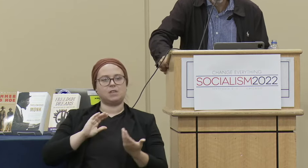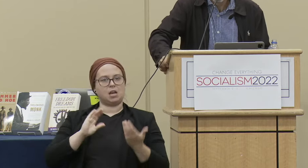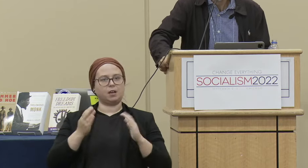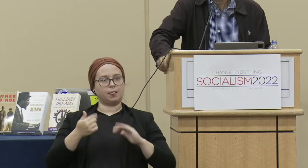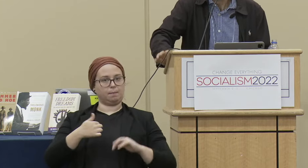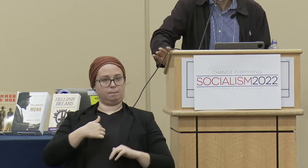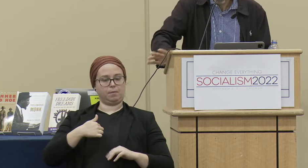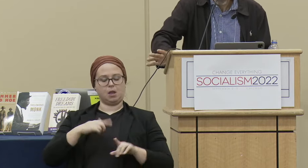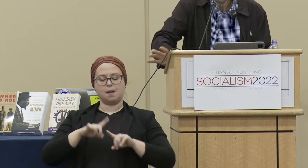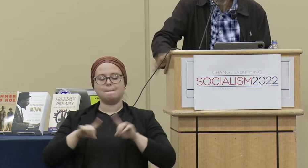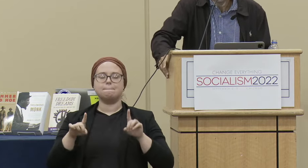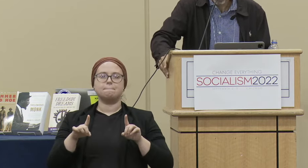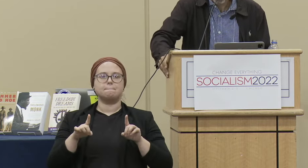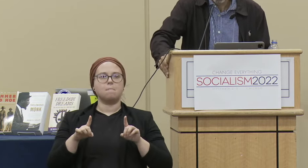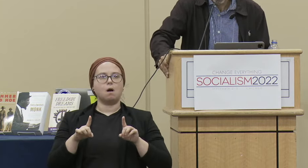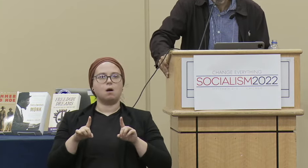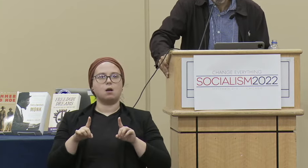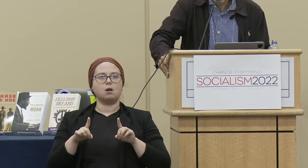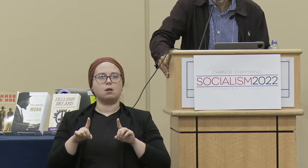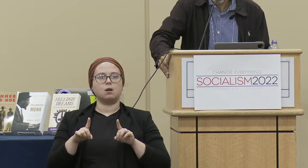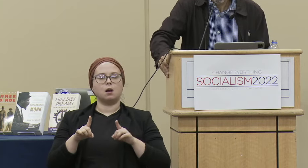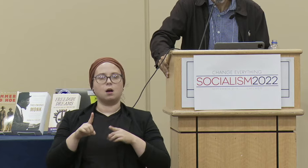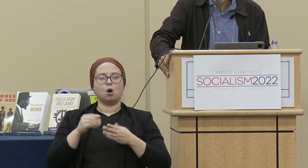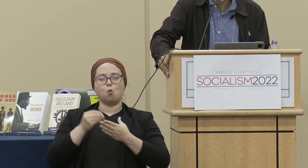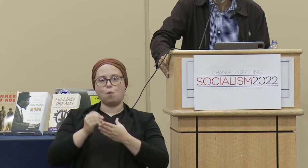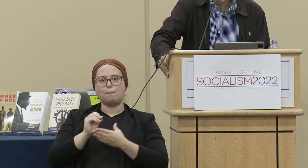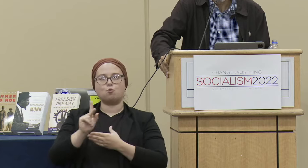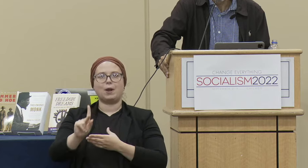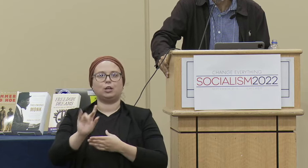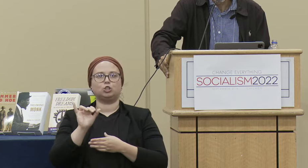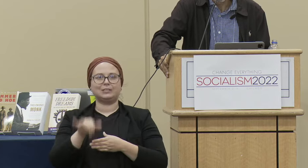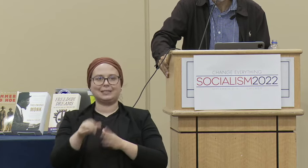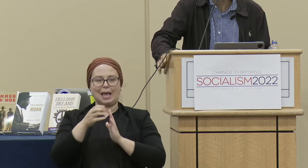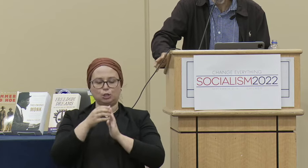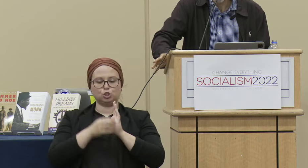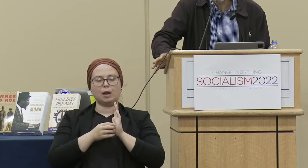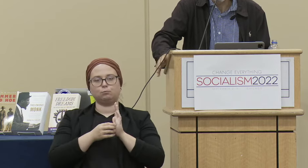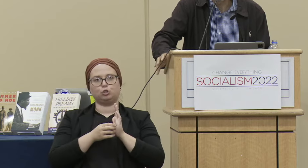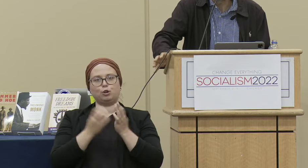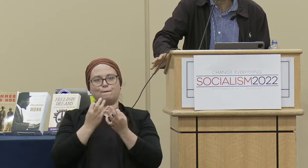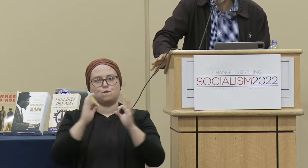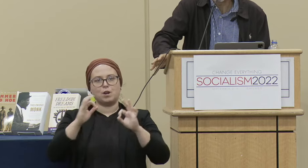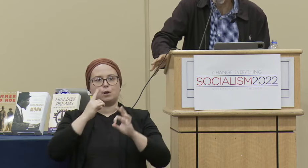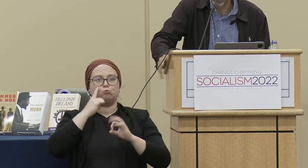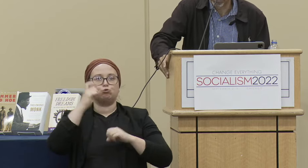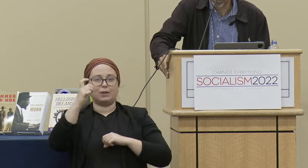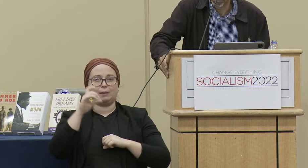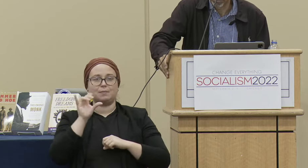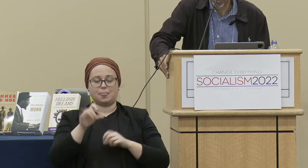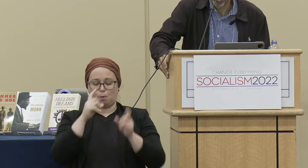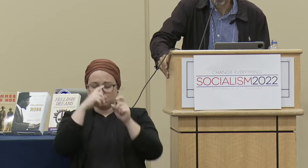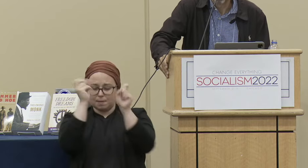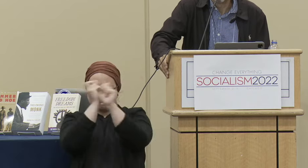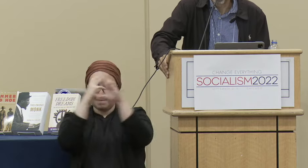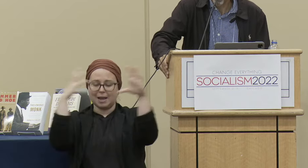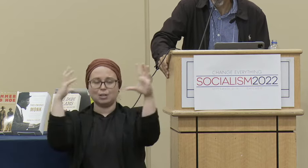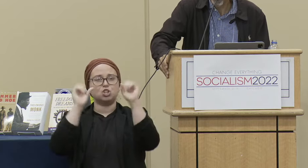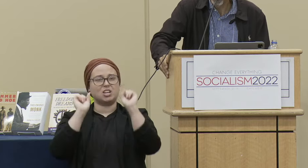detail than I did . But reparation s, you know, in that